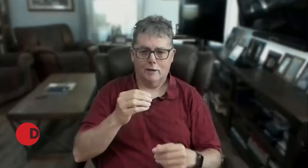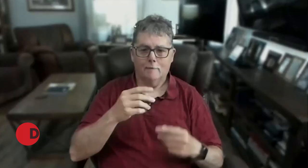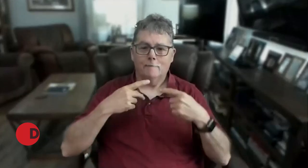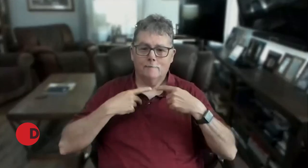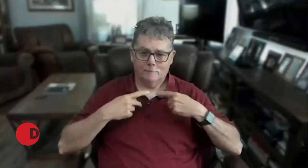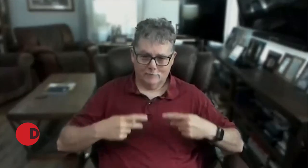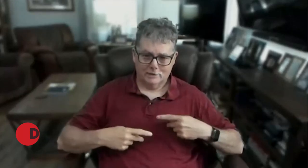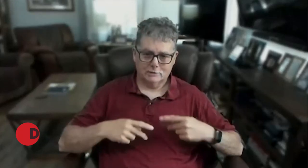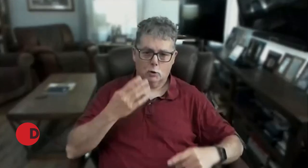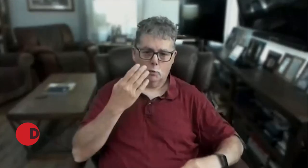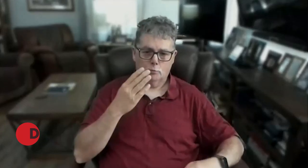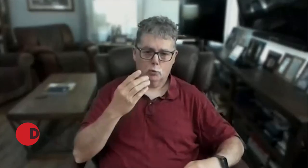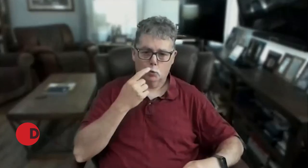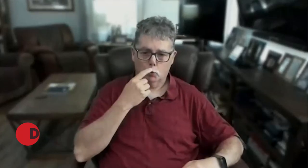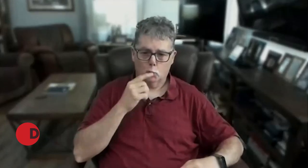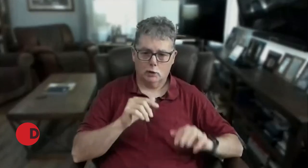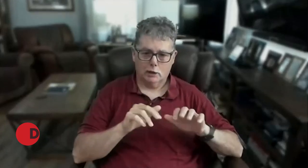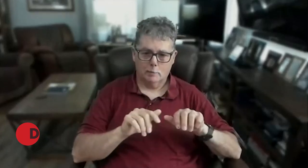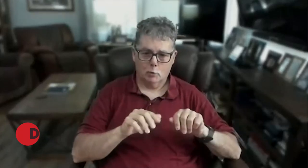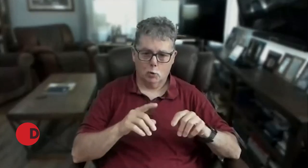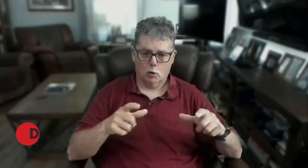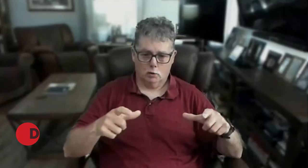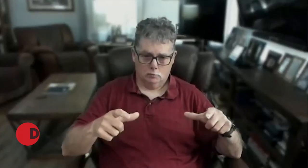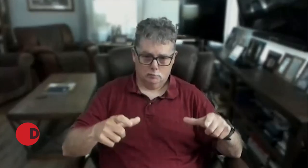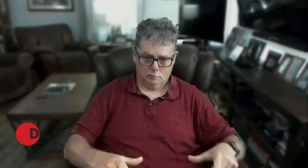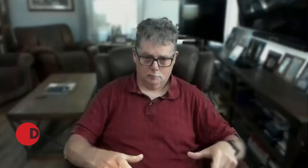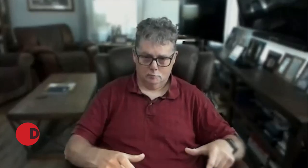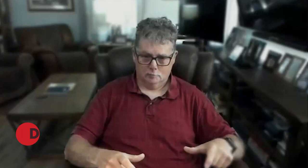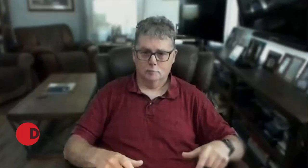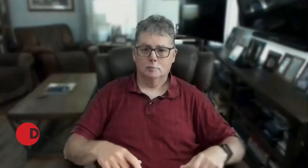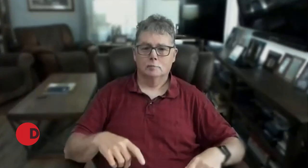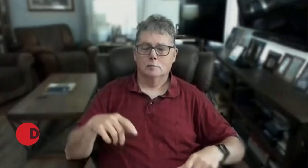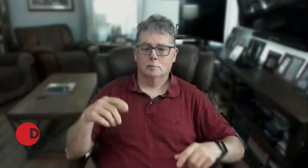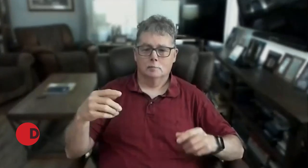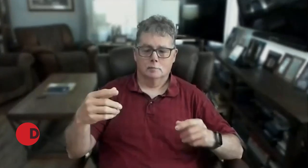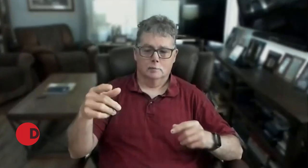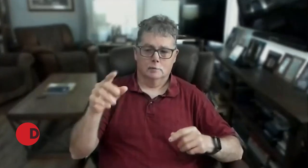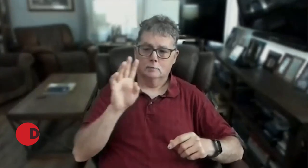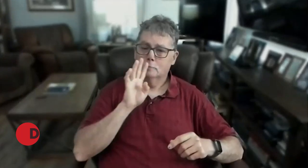and I use a physical Bluetooth keyboard.